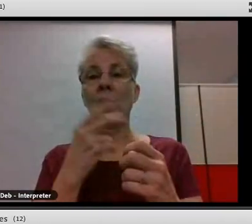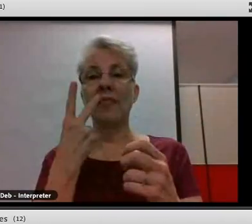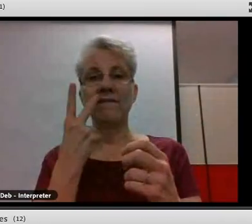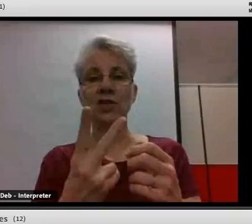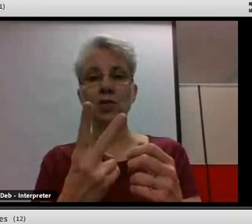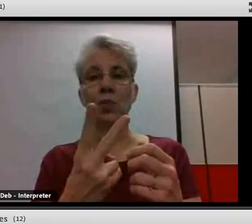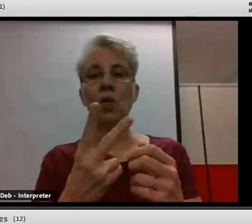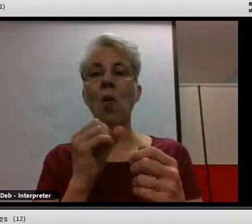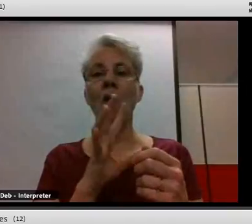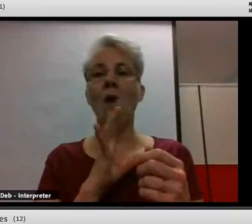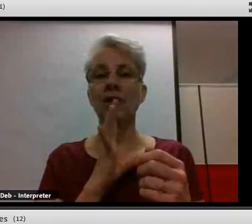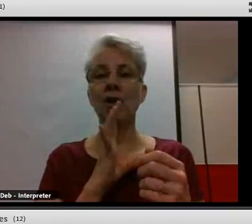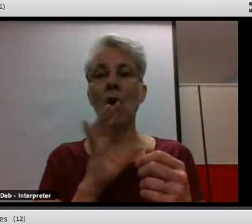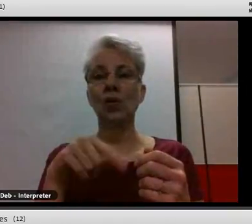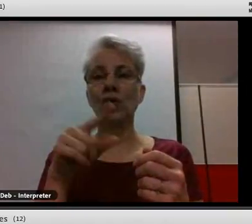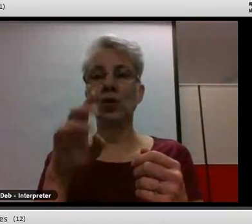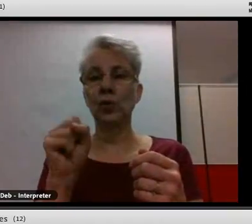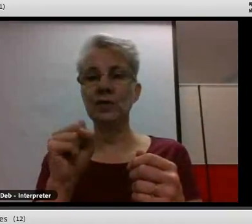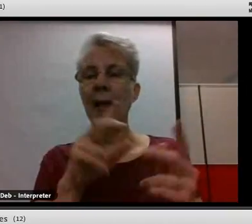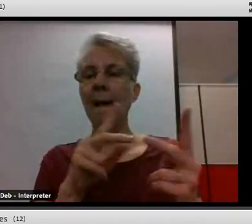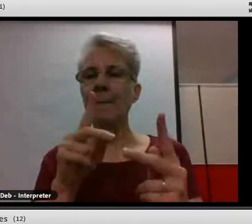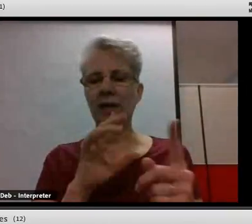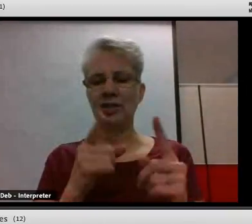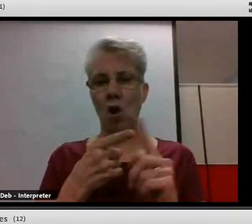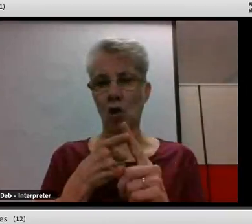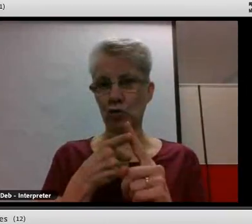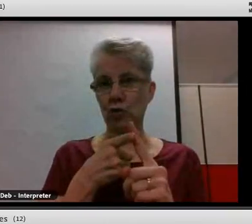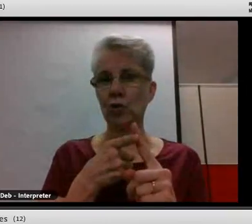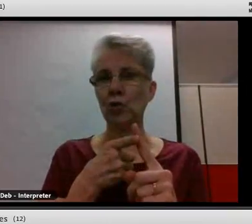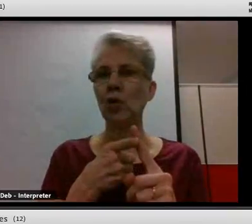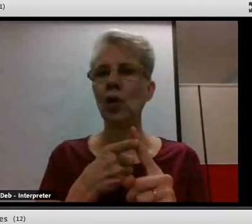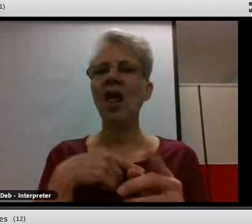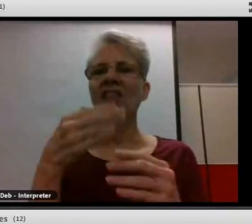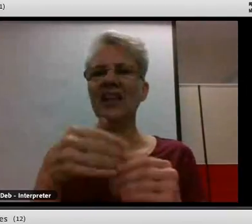They also watch an online video.